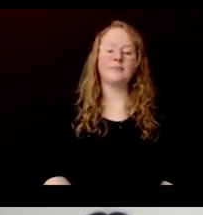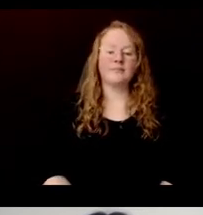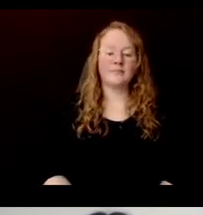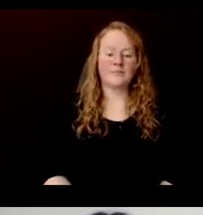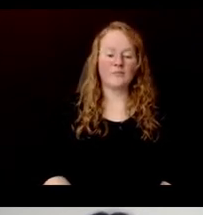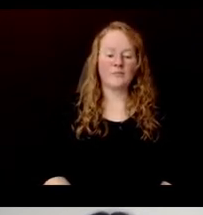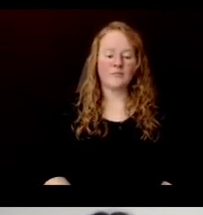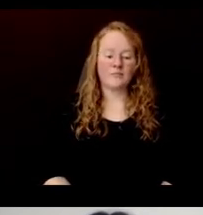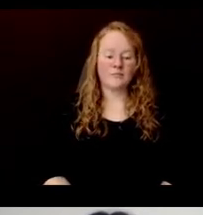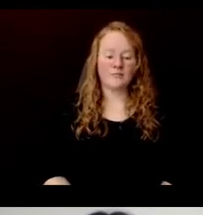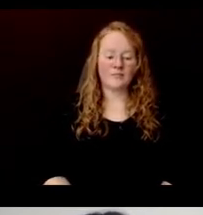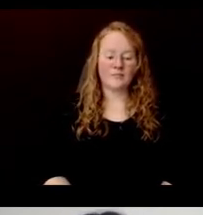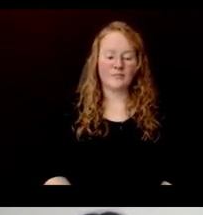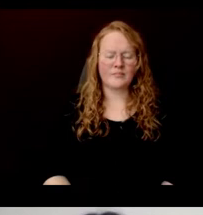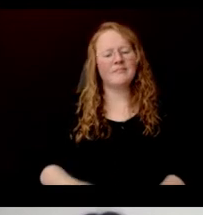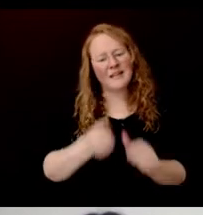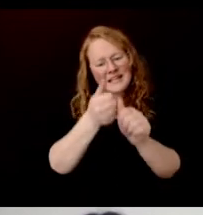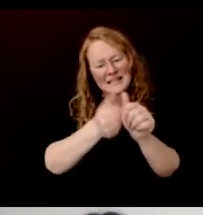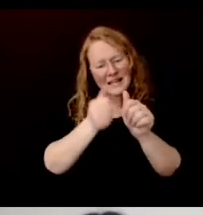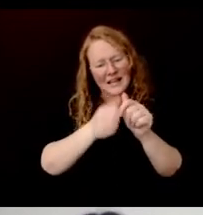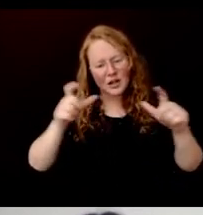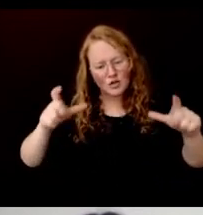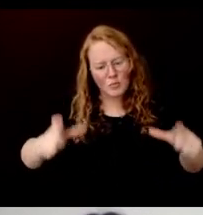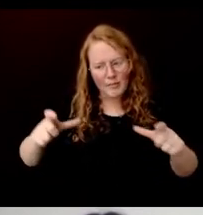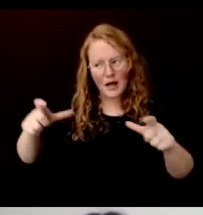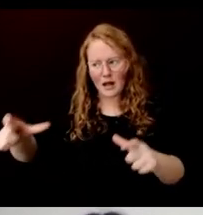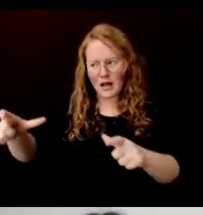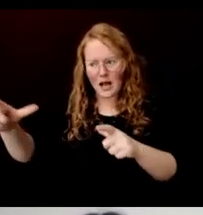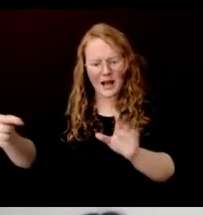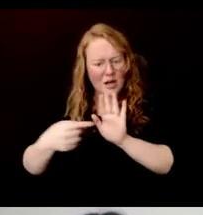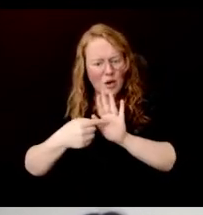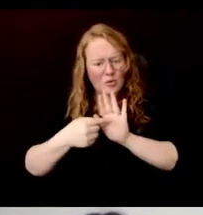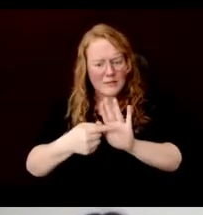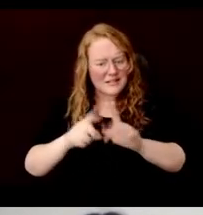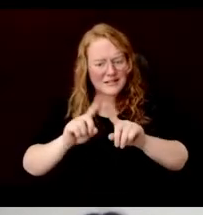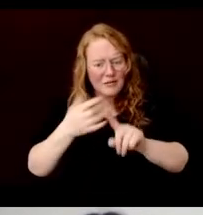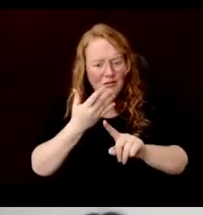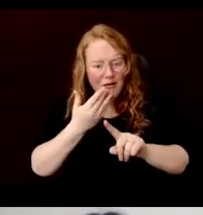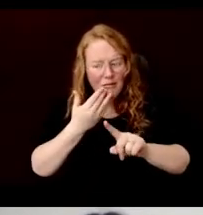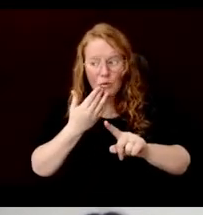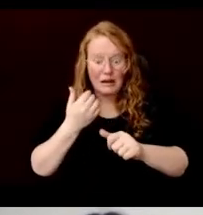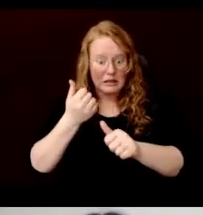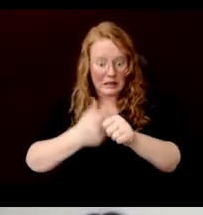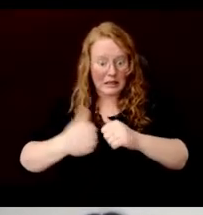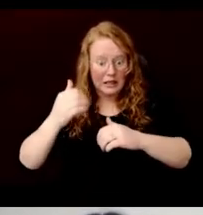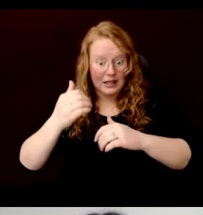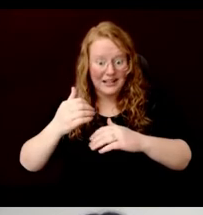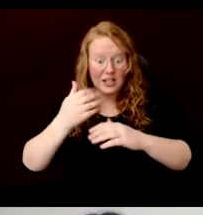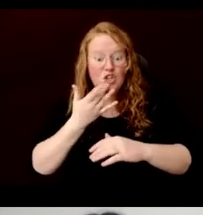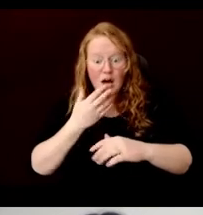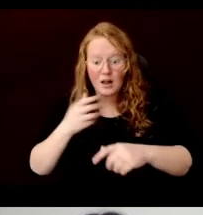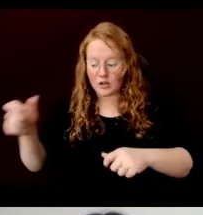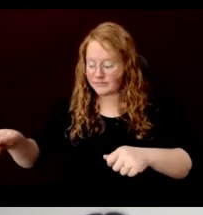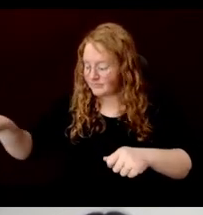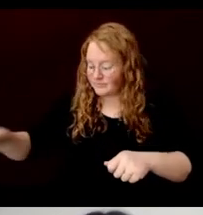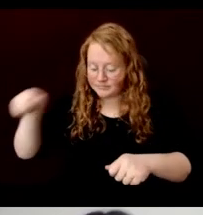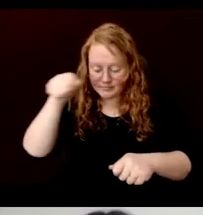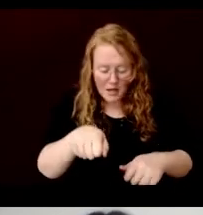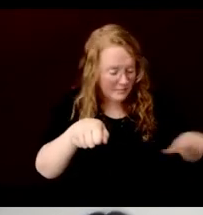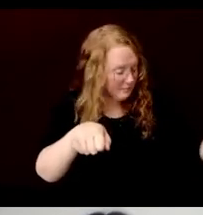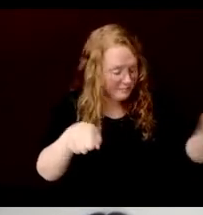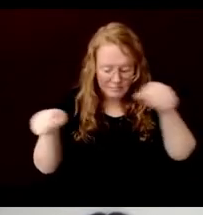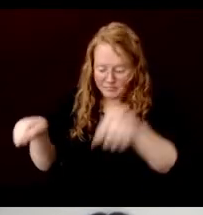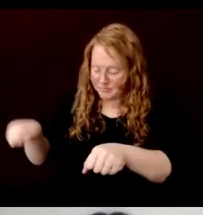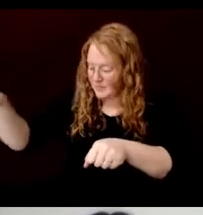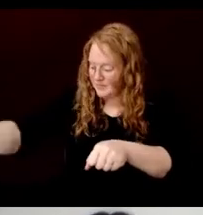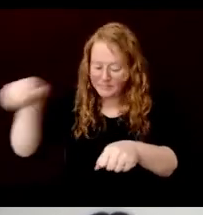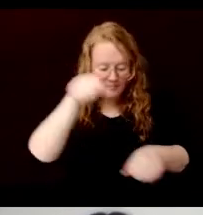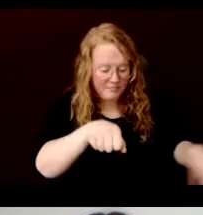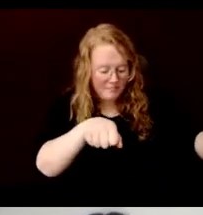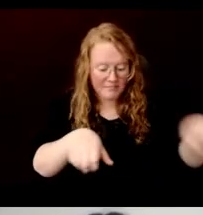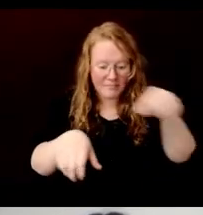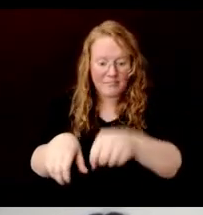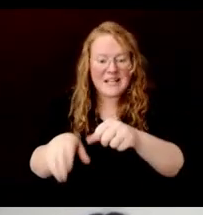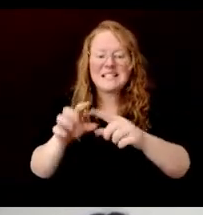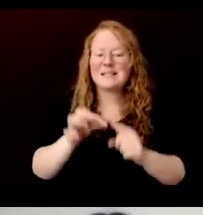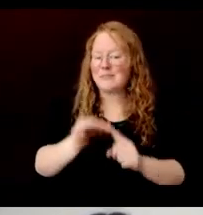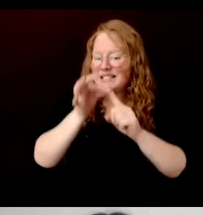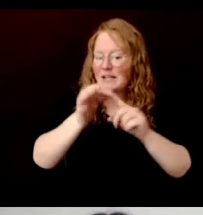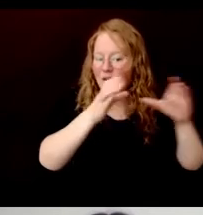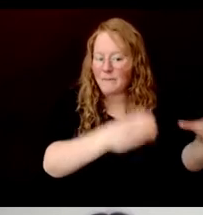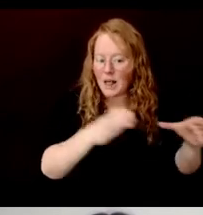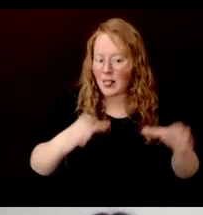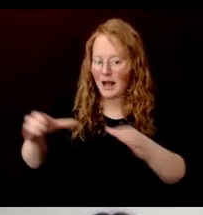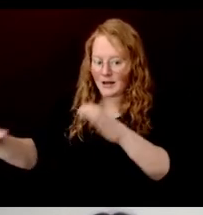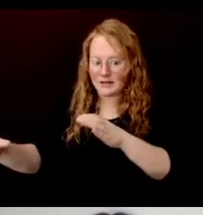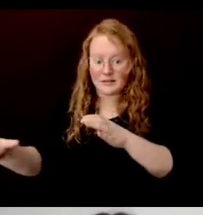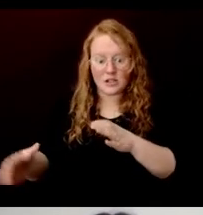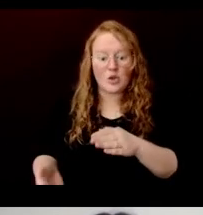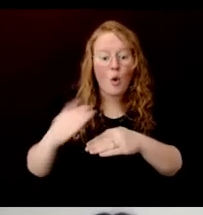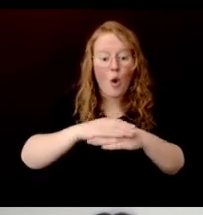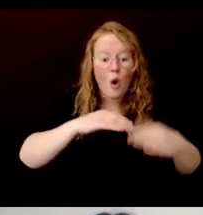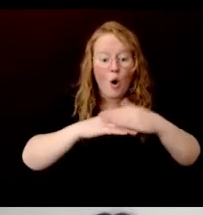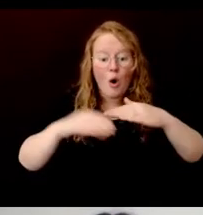Each block represents a particular color. These colors are stacked upon each other using their specific wood blocks, and overlayed to form an image in full color.